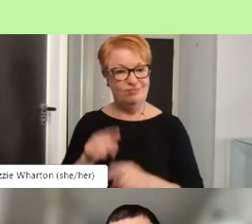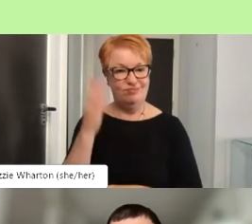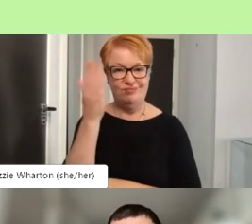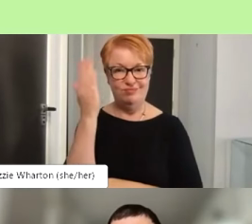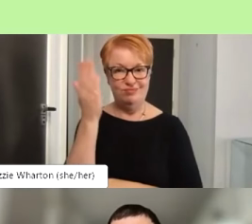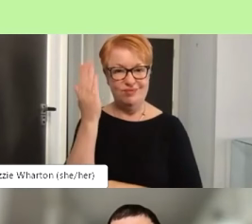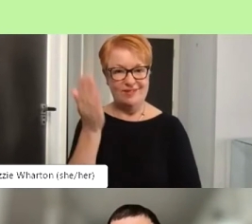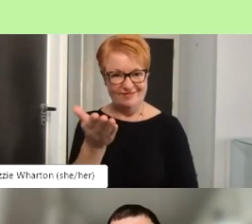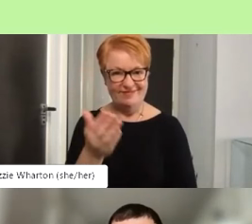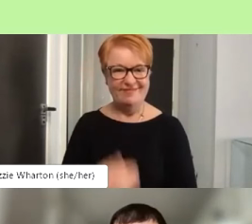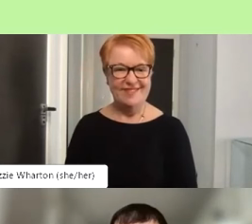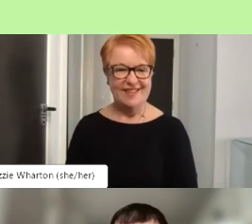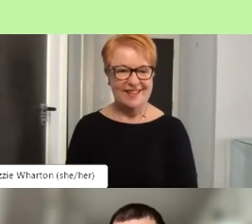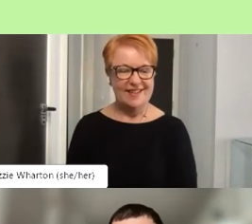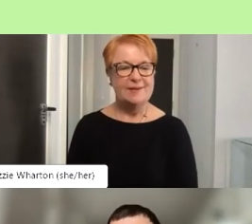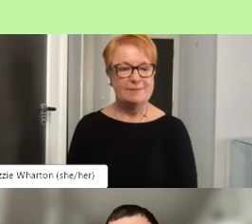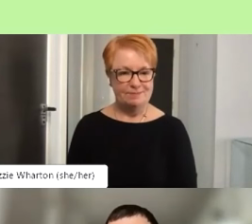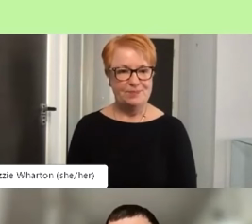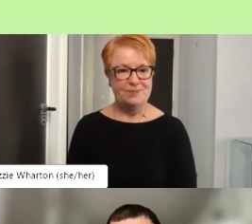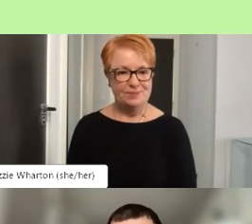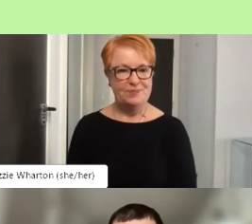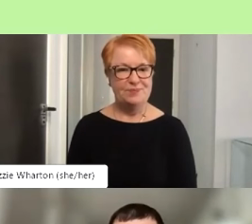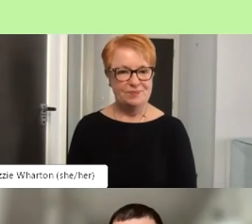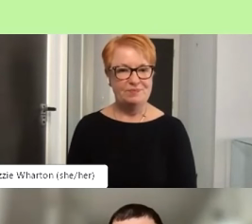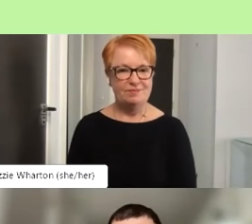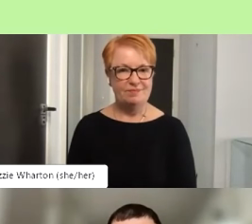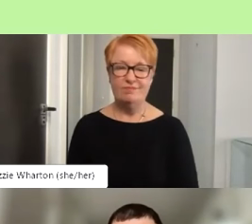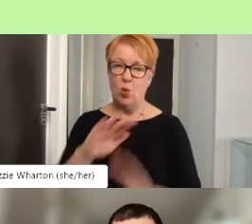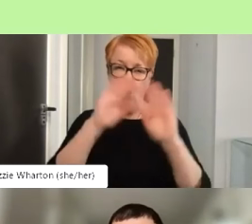These are all lectures and consultants in multiple cities from Hamburg.